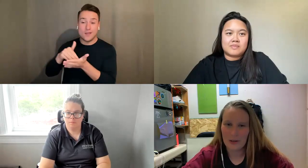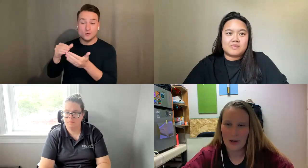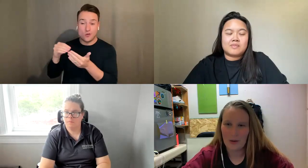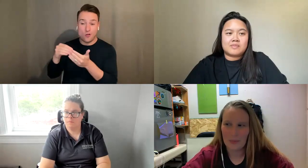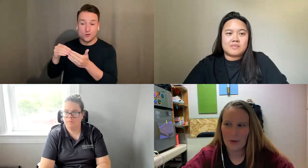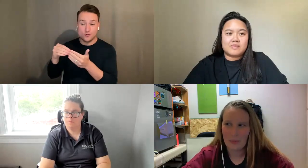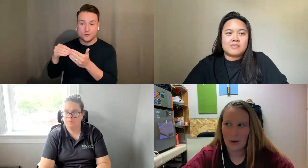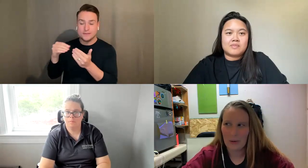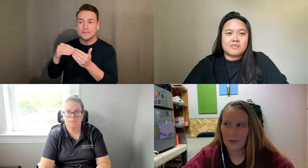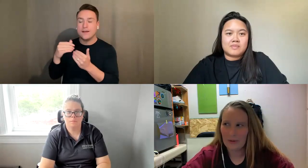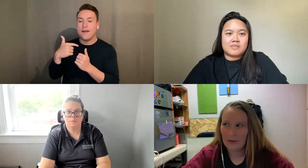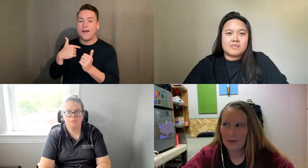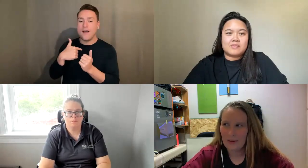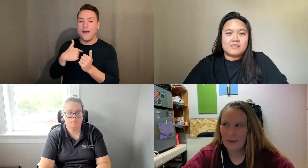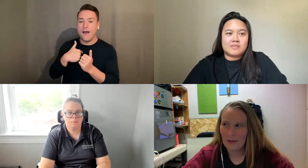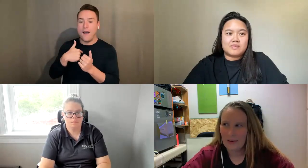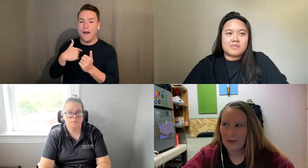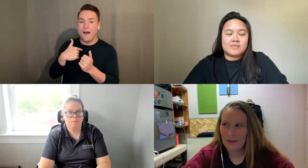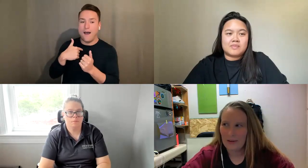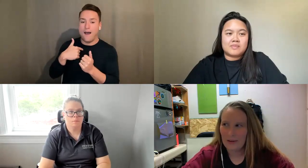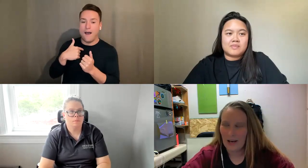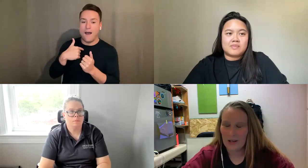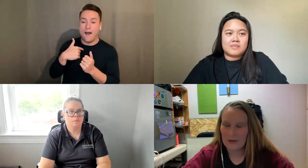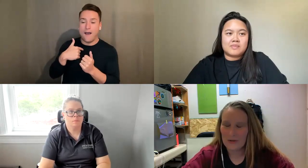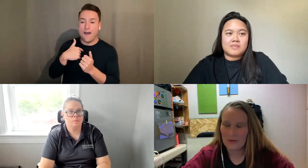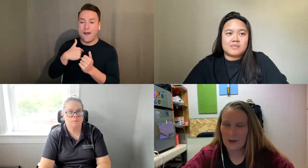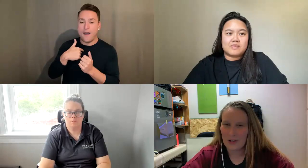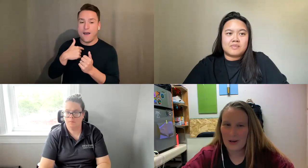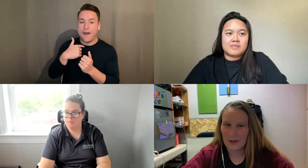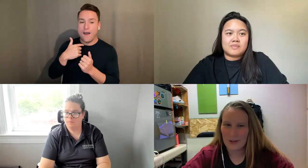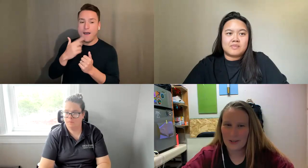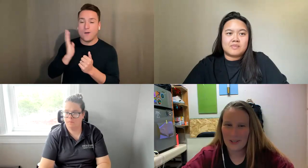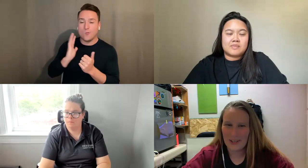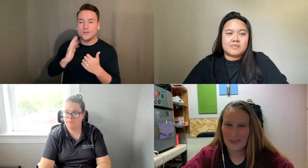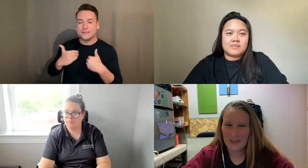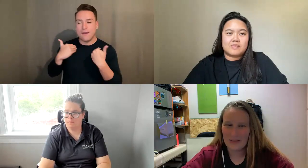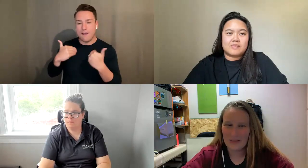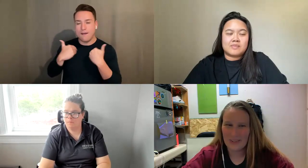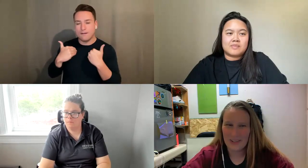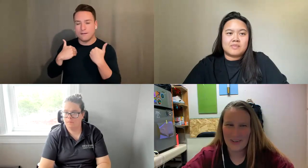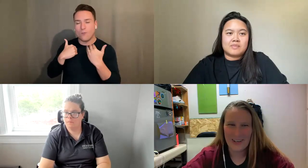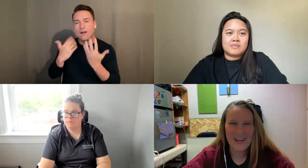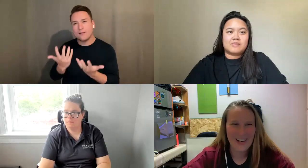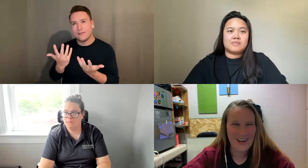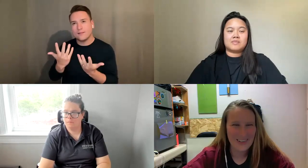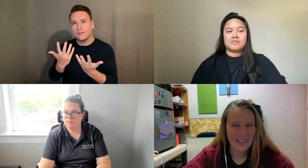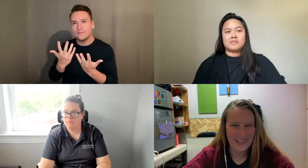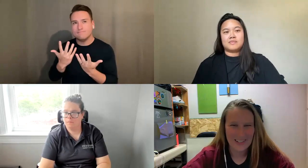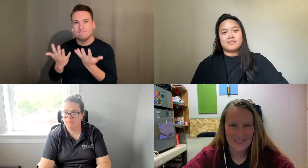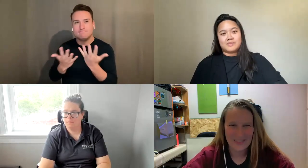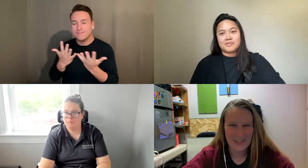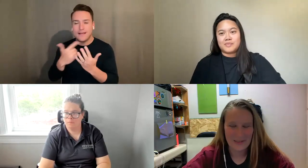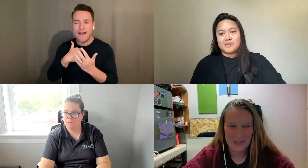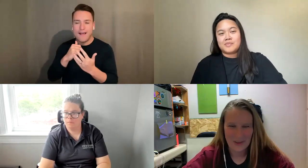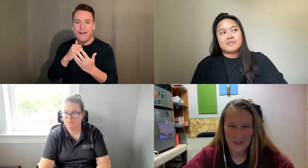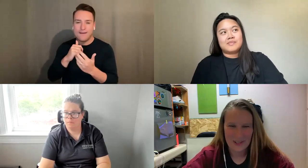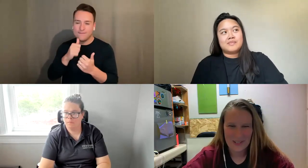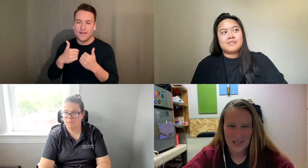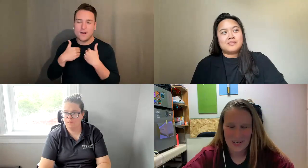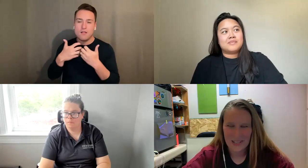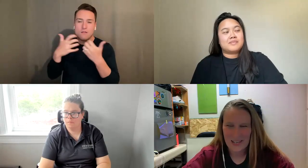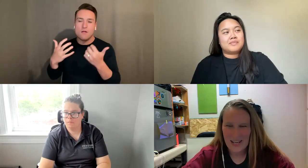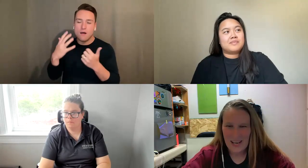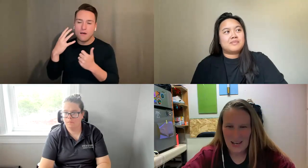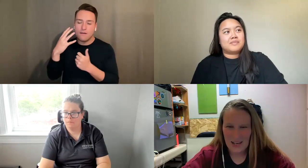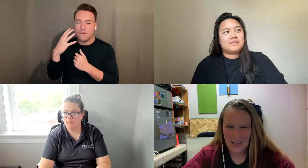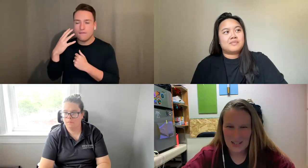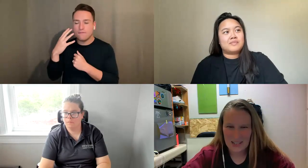And I'm about I was very young well, you know, I haven't had a lot of life experience then.